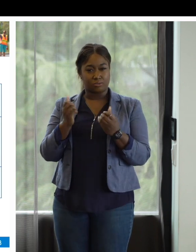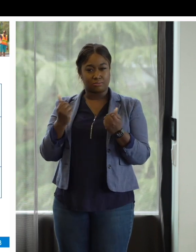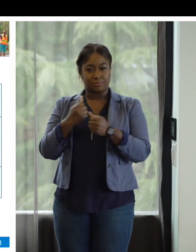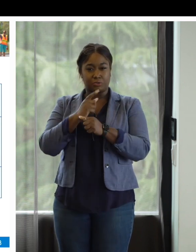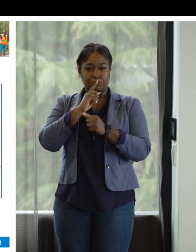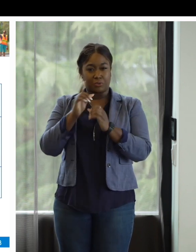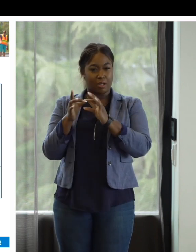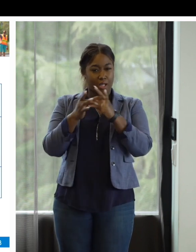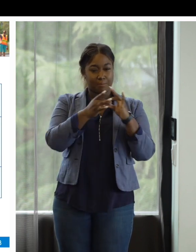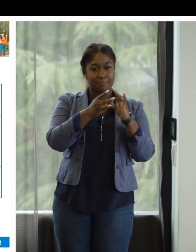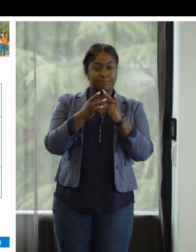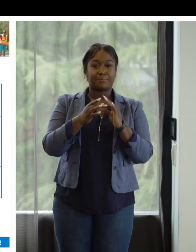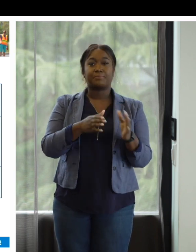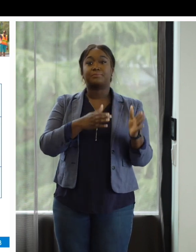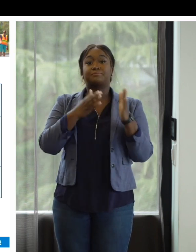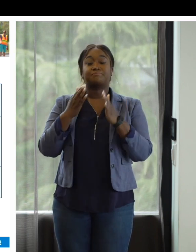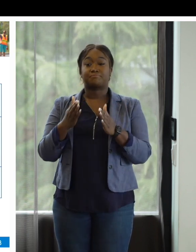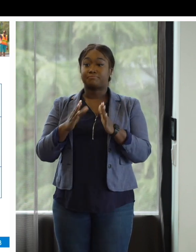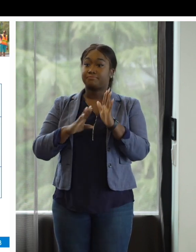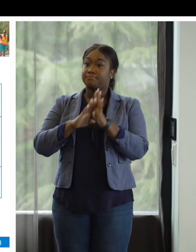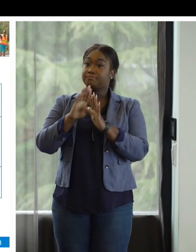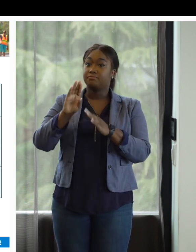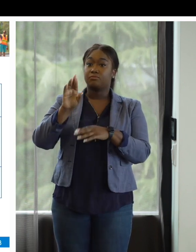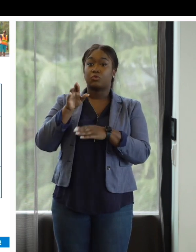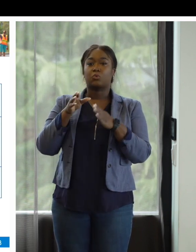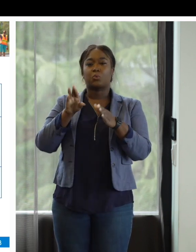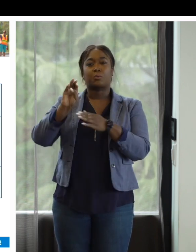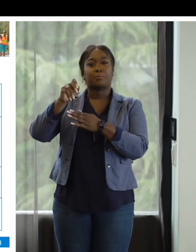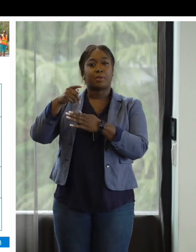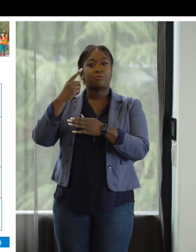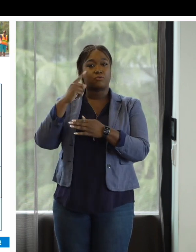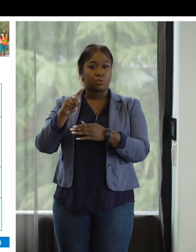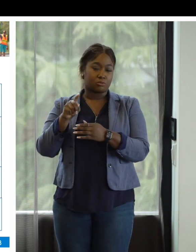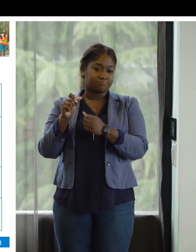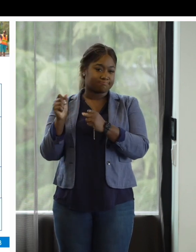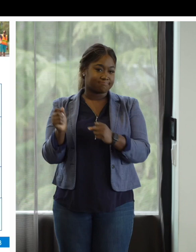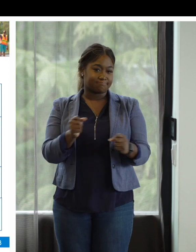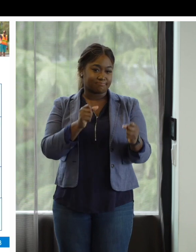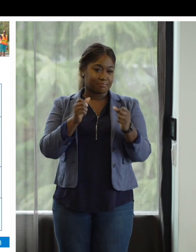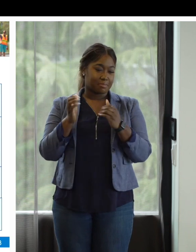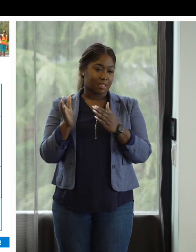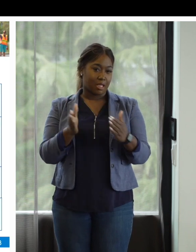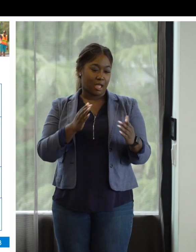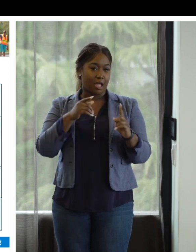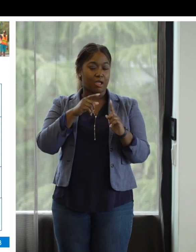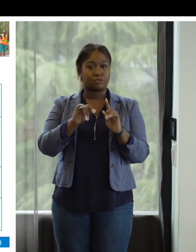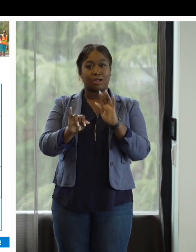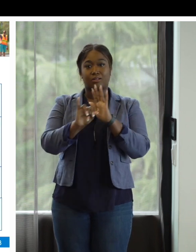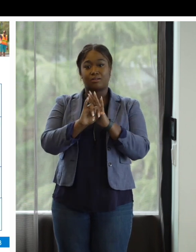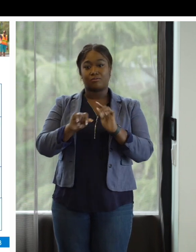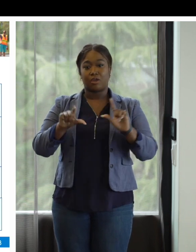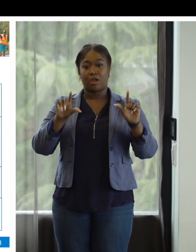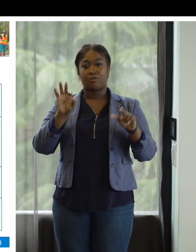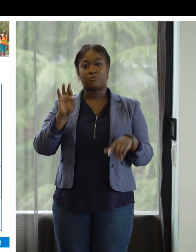strategic plan that identified a framework and several